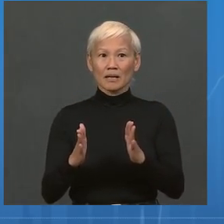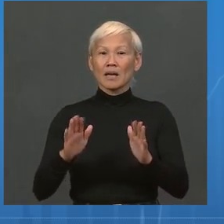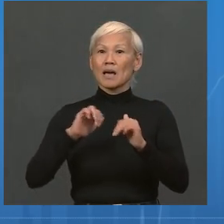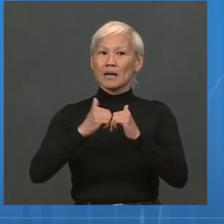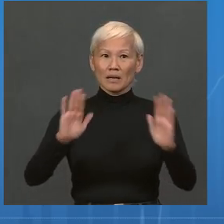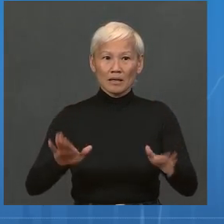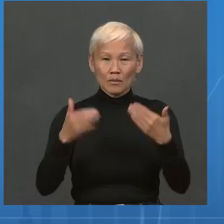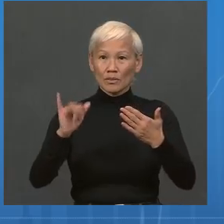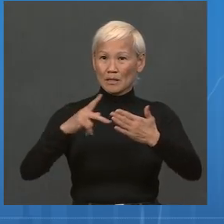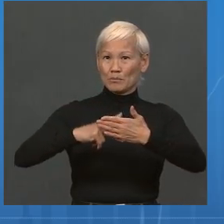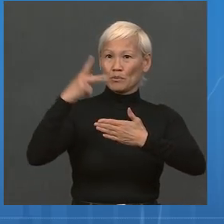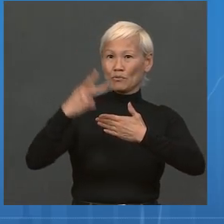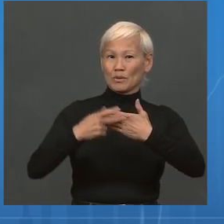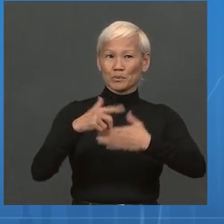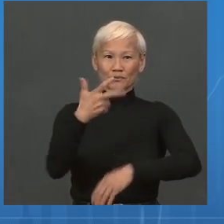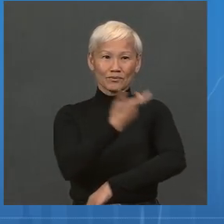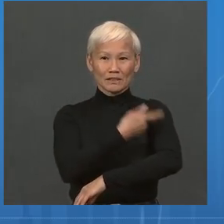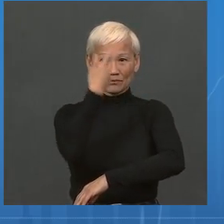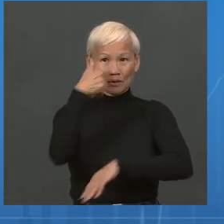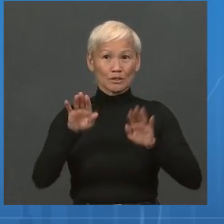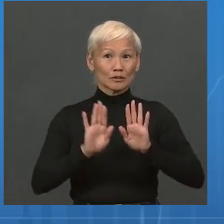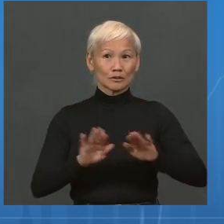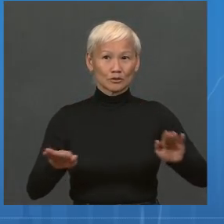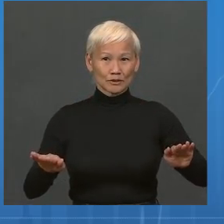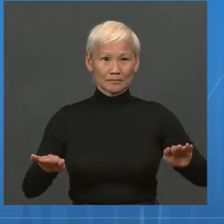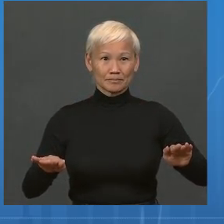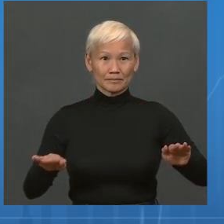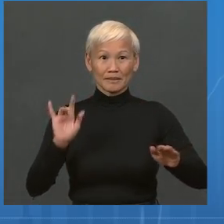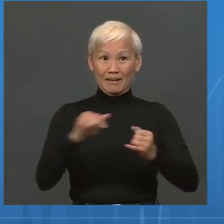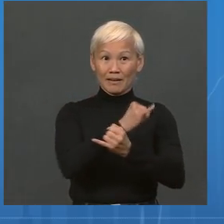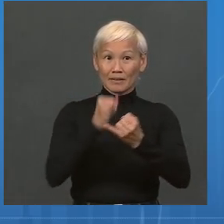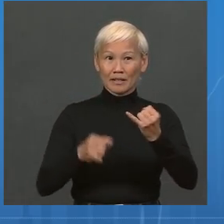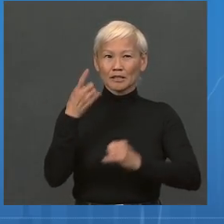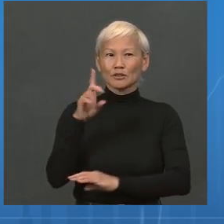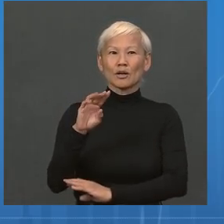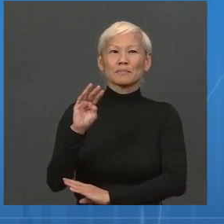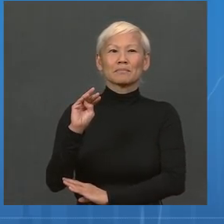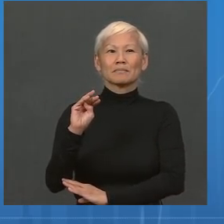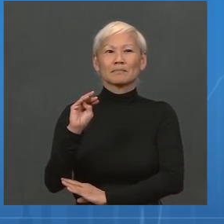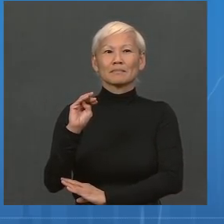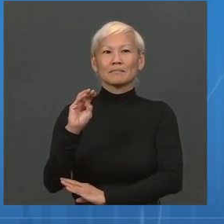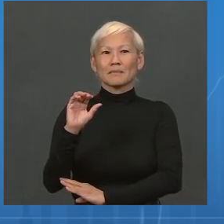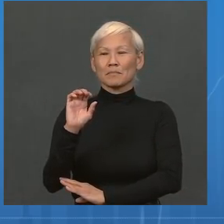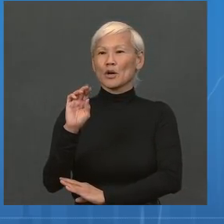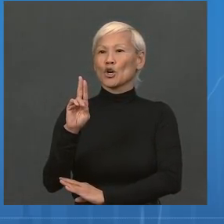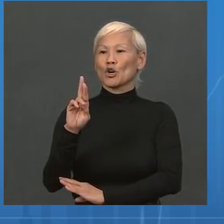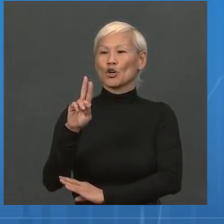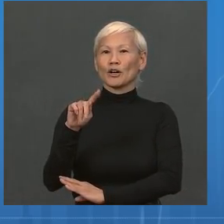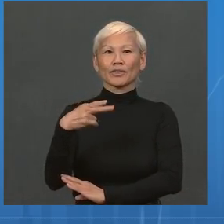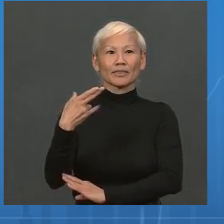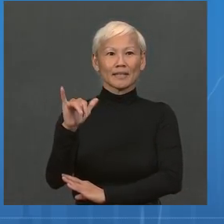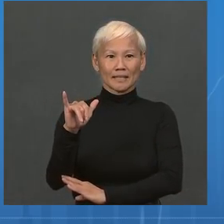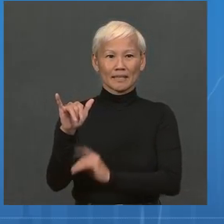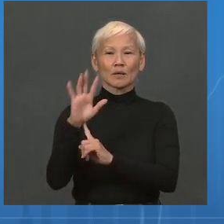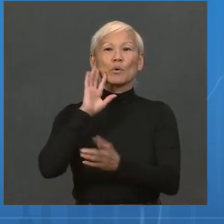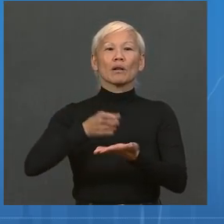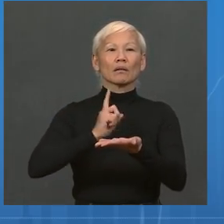And then, Dr. Murthy will cover our efforts to build vaccine confidence among parents. Over to you, Dr. Walensky.